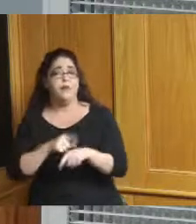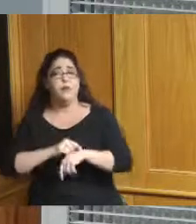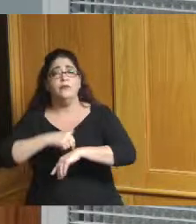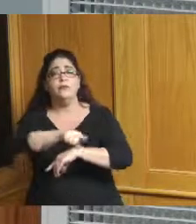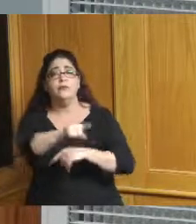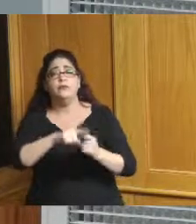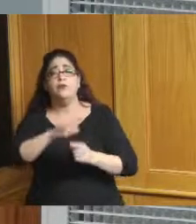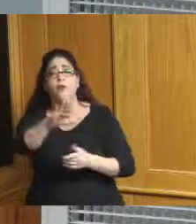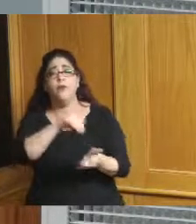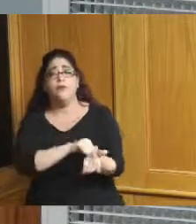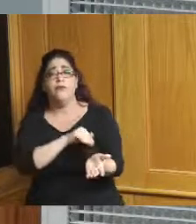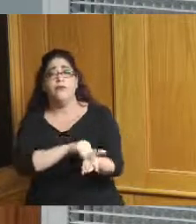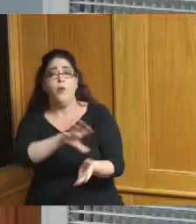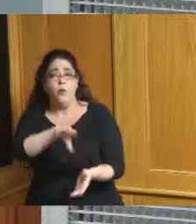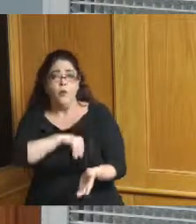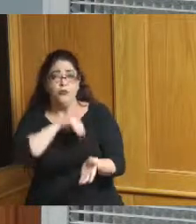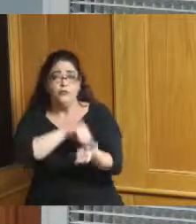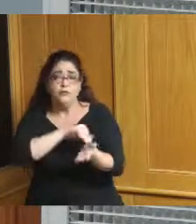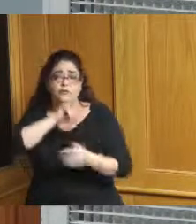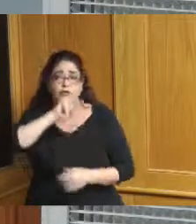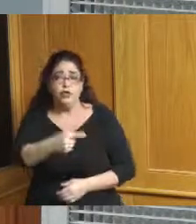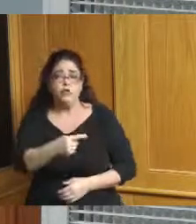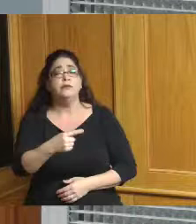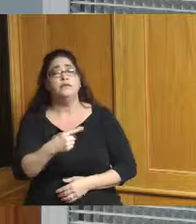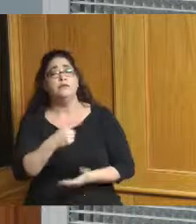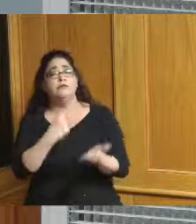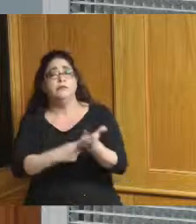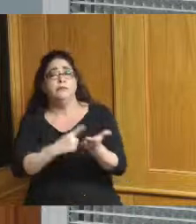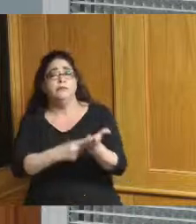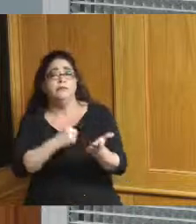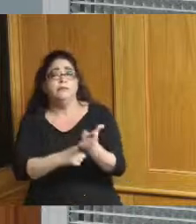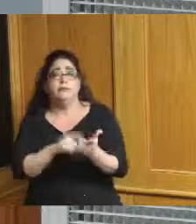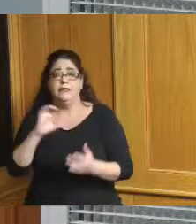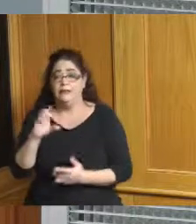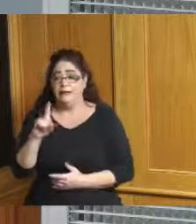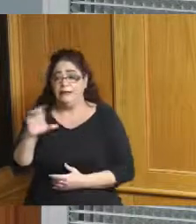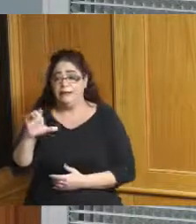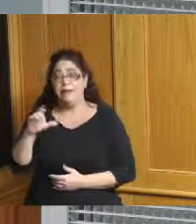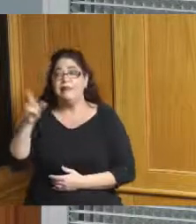can talk to they go to them directly the CDC does not recommend it and therefore my agency